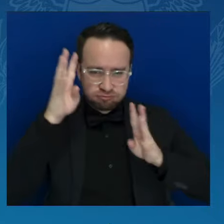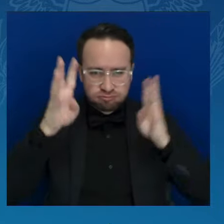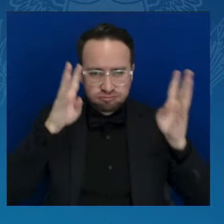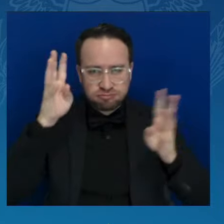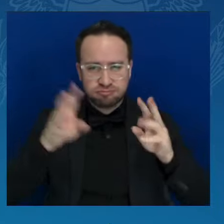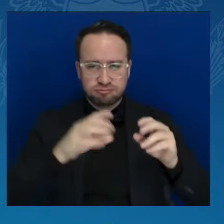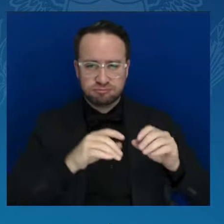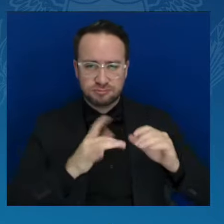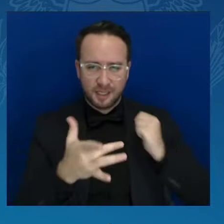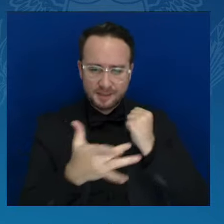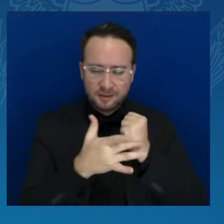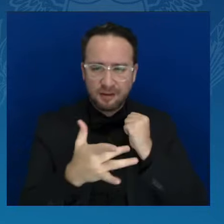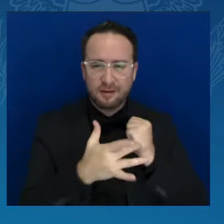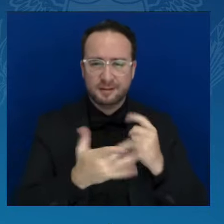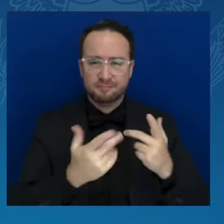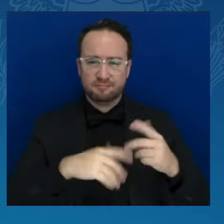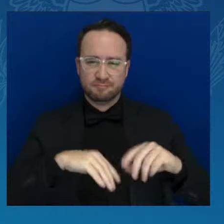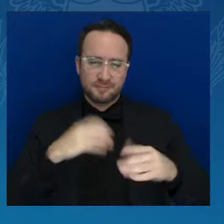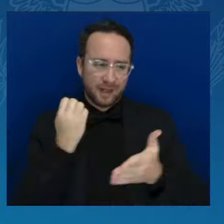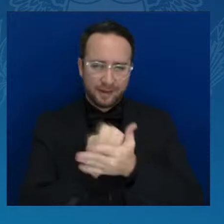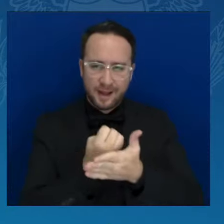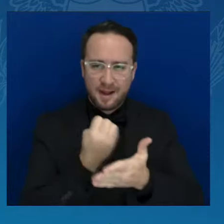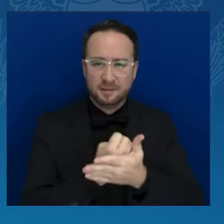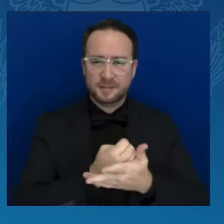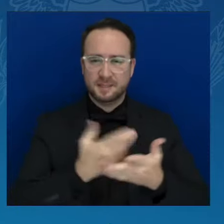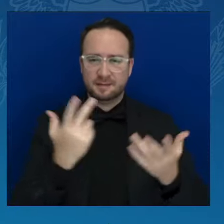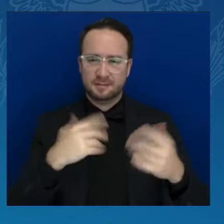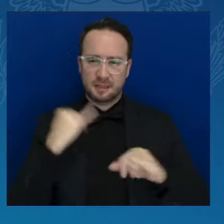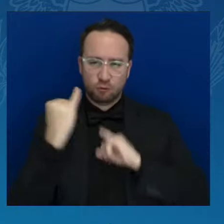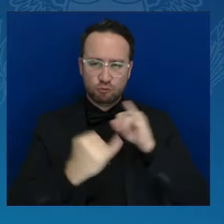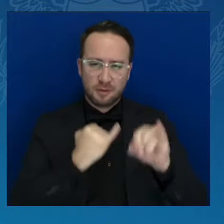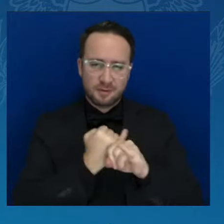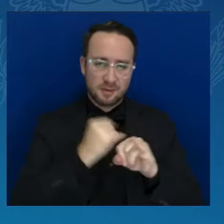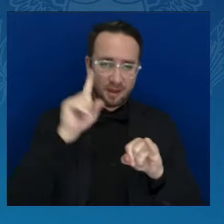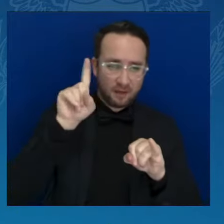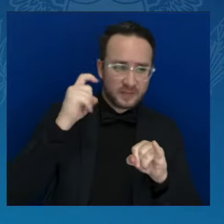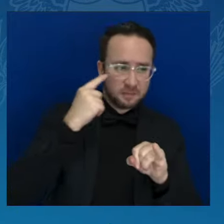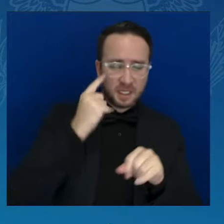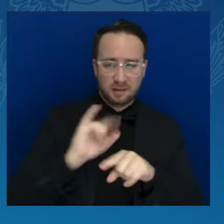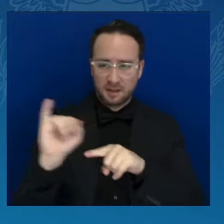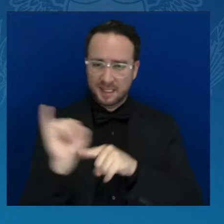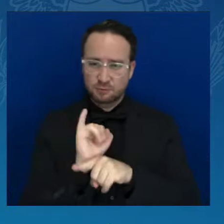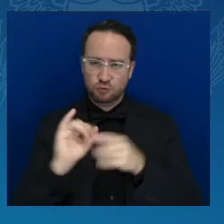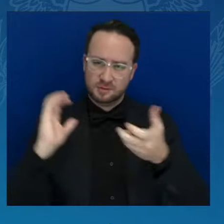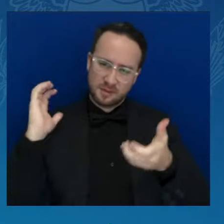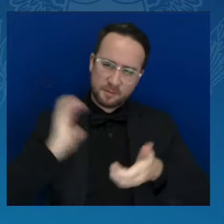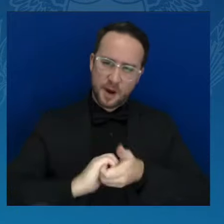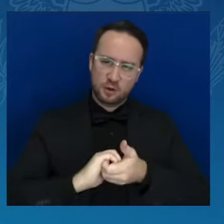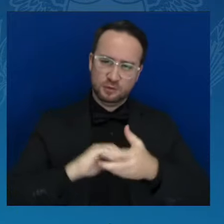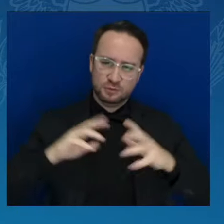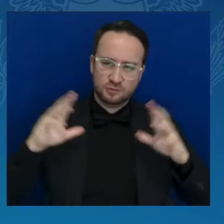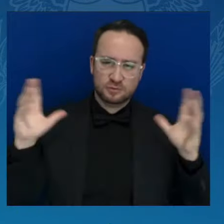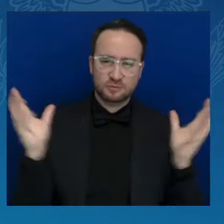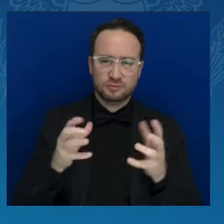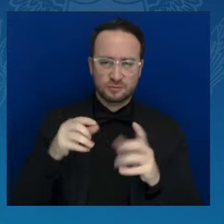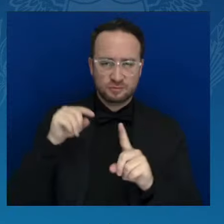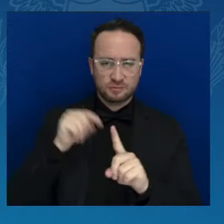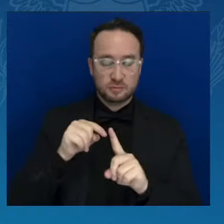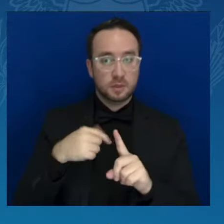satellite capabilities to combat the climate crisis, ensuring space capabilities can meet national security